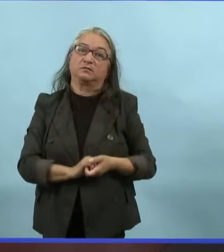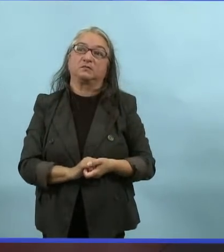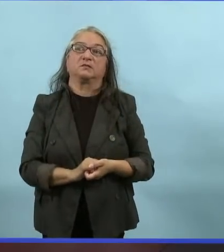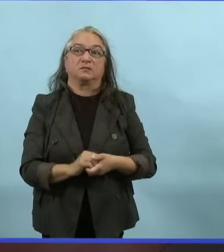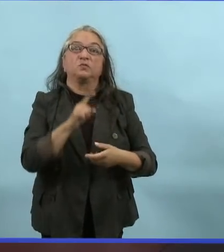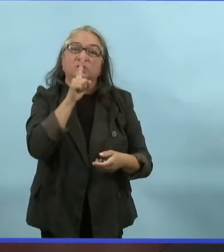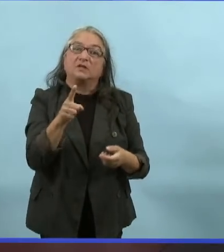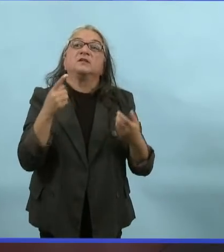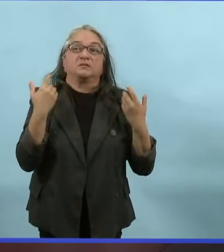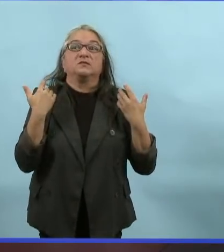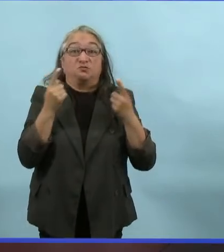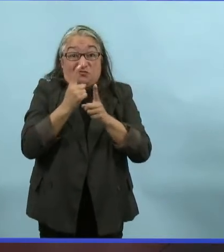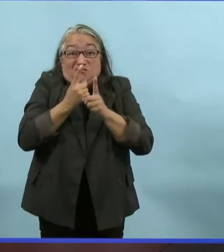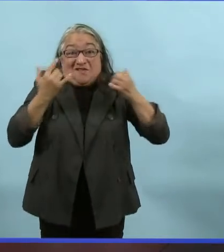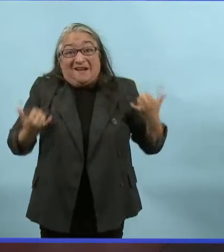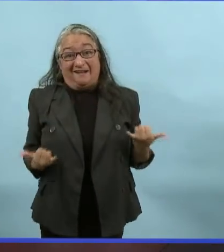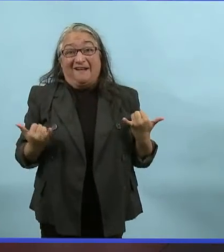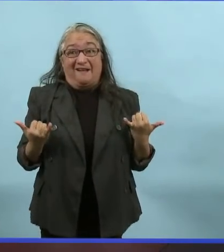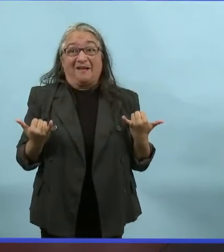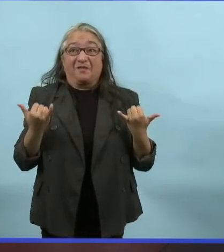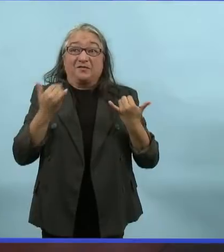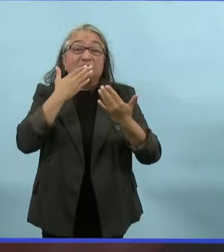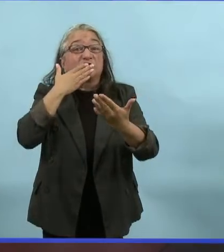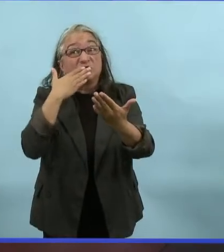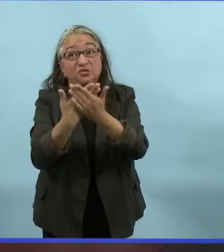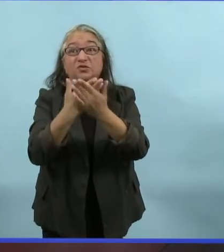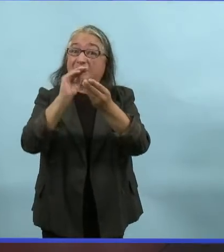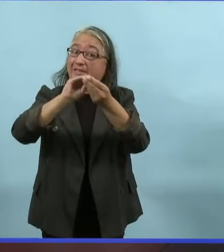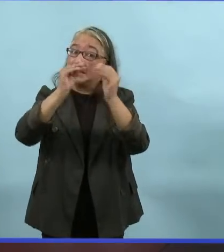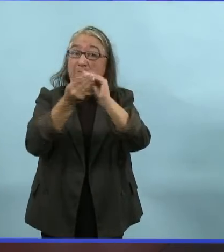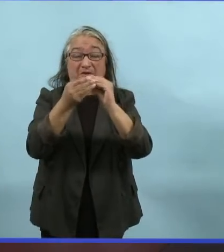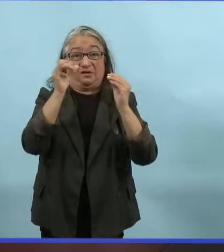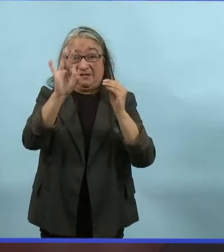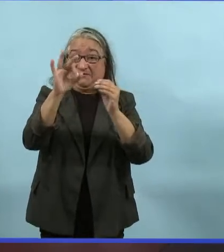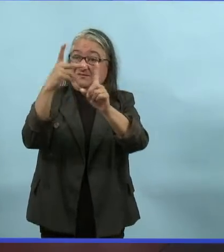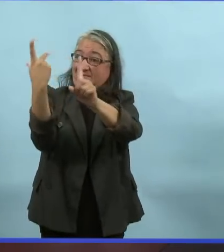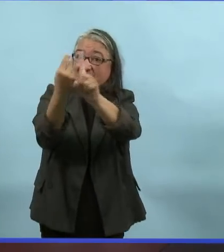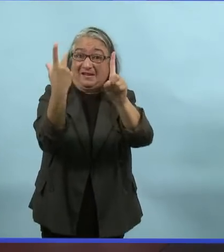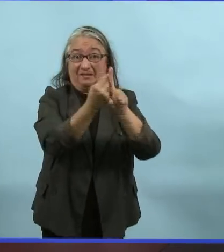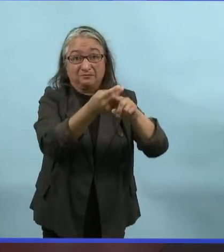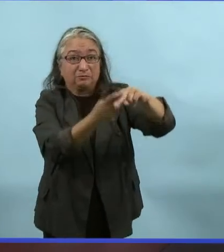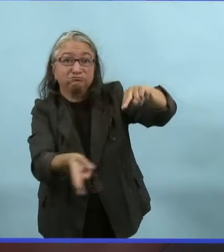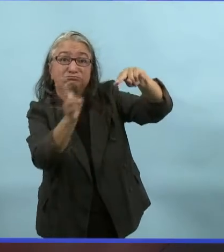a vaccine uptake Manitobans have have put us in the spot now that we're going to be starting to